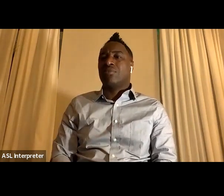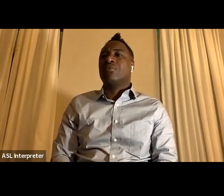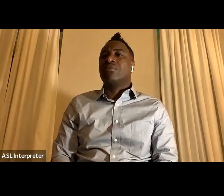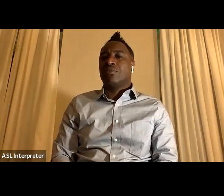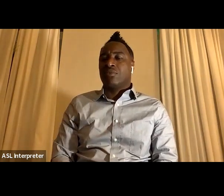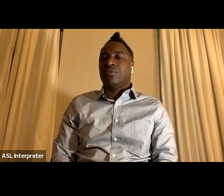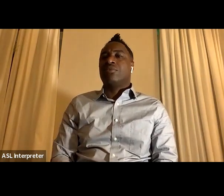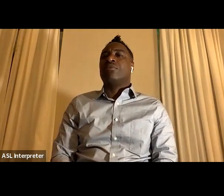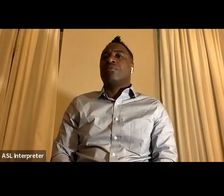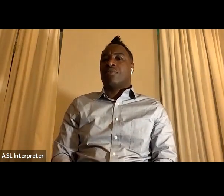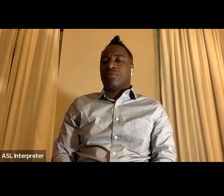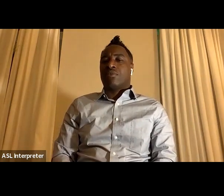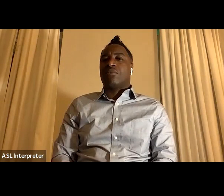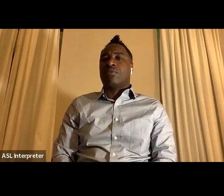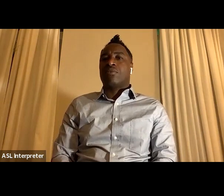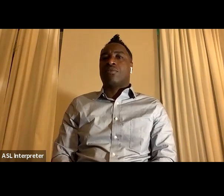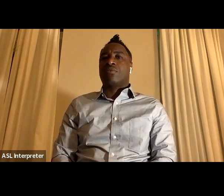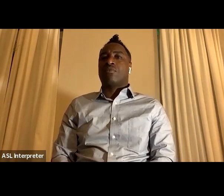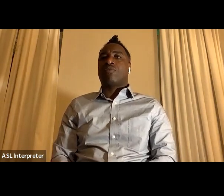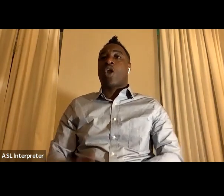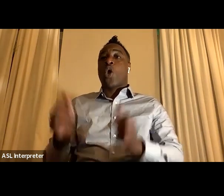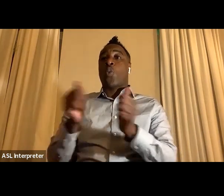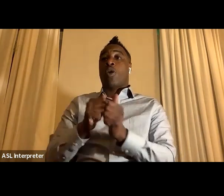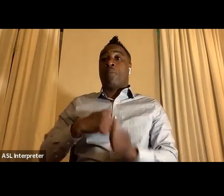I know with me personally, I would love to see like a creative a